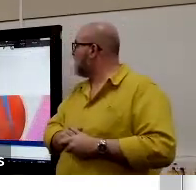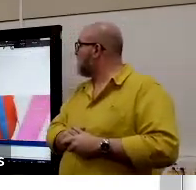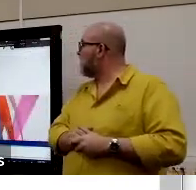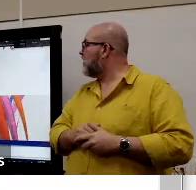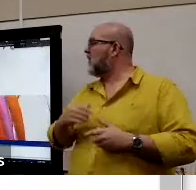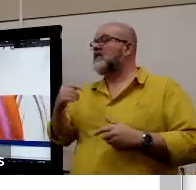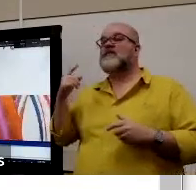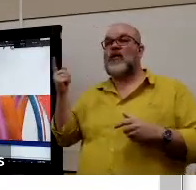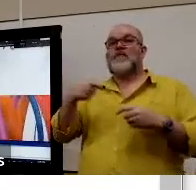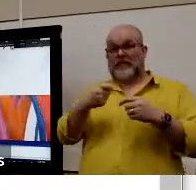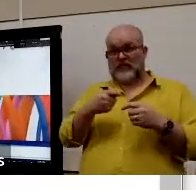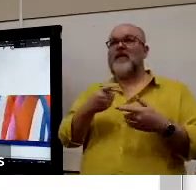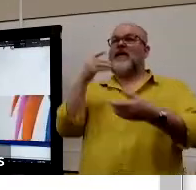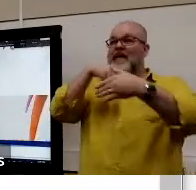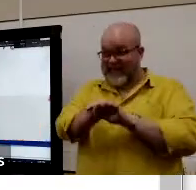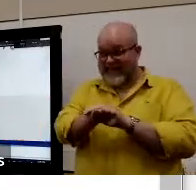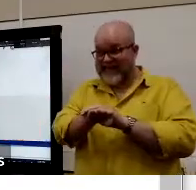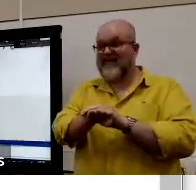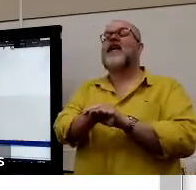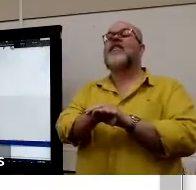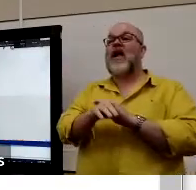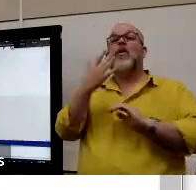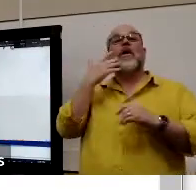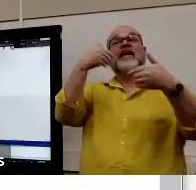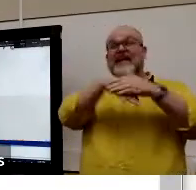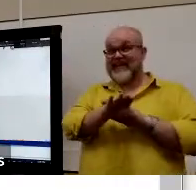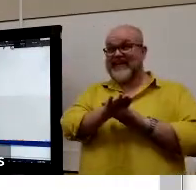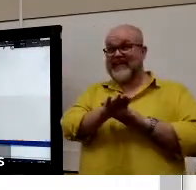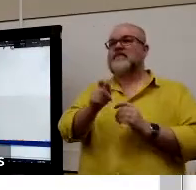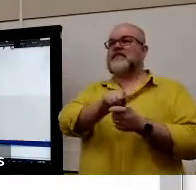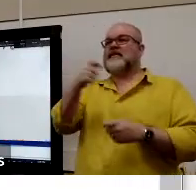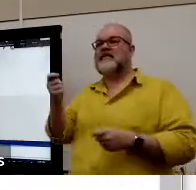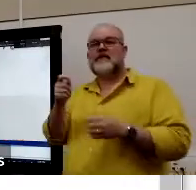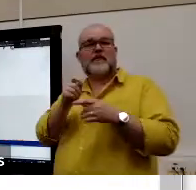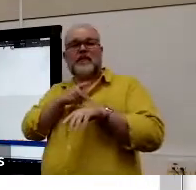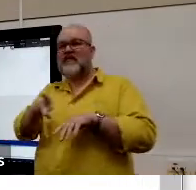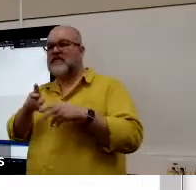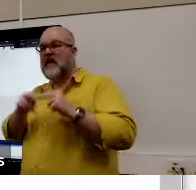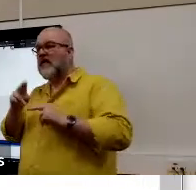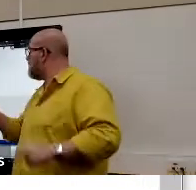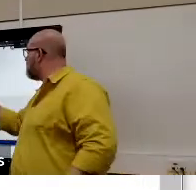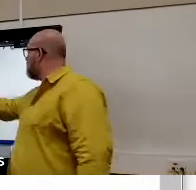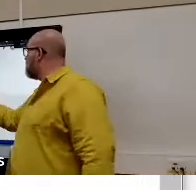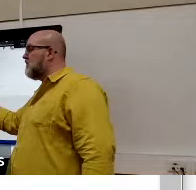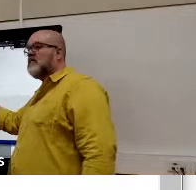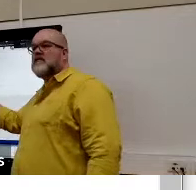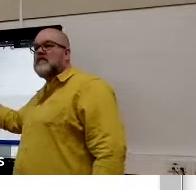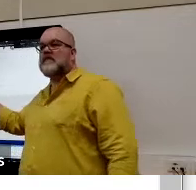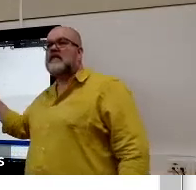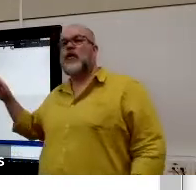And then when you get in there when you're in then Professional Development.